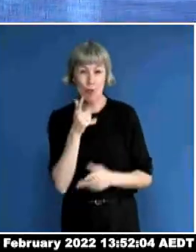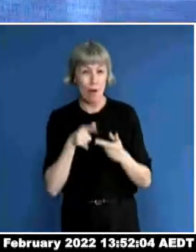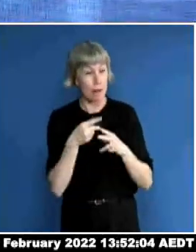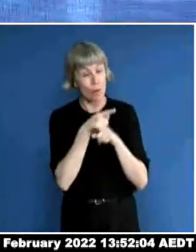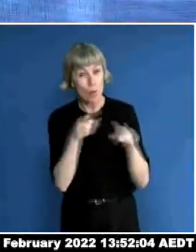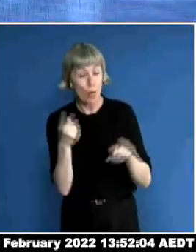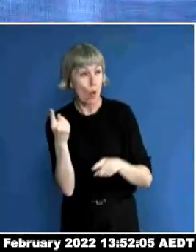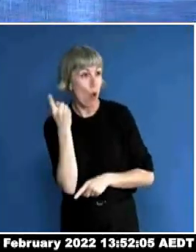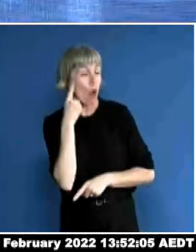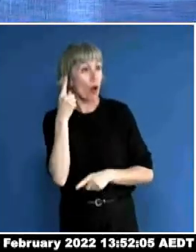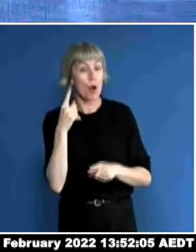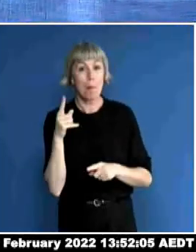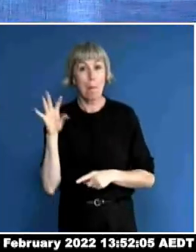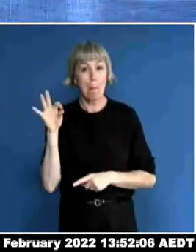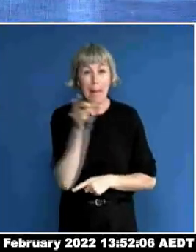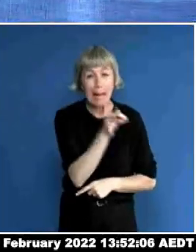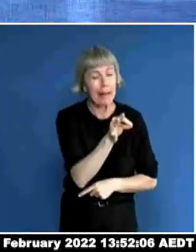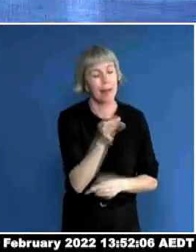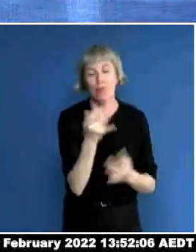All right. So let's talk about BusyBeans.